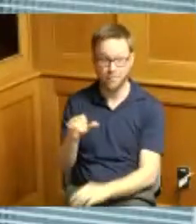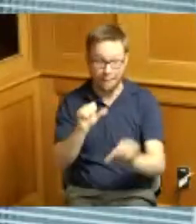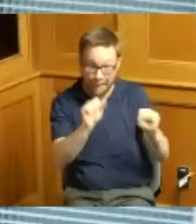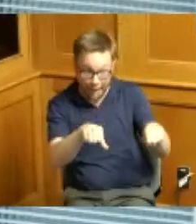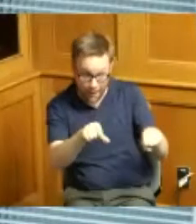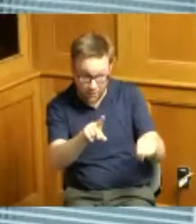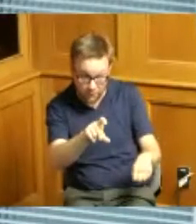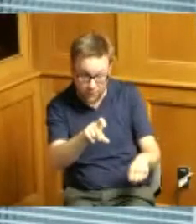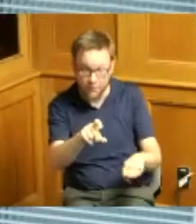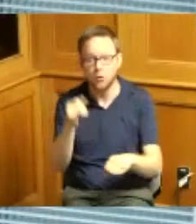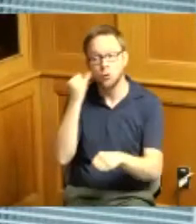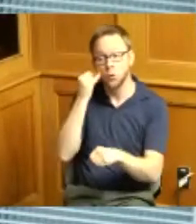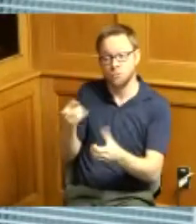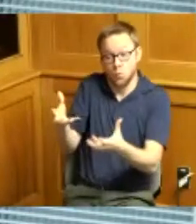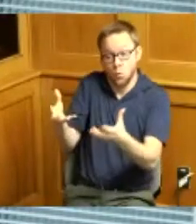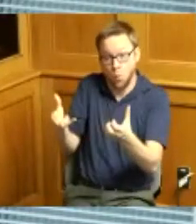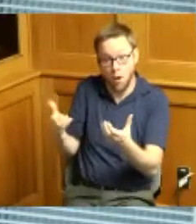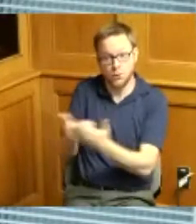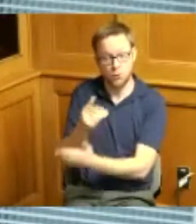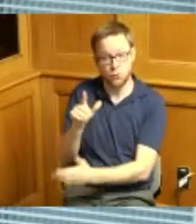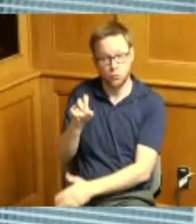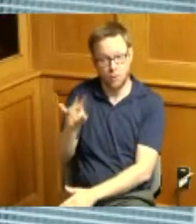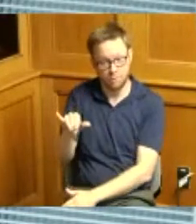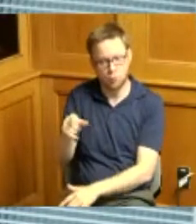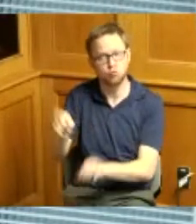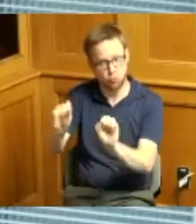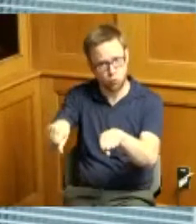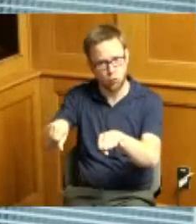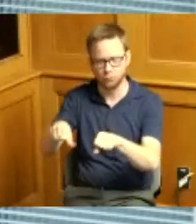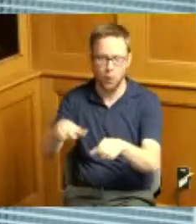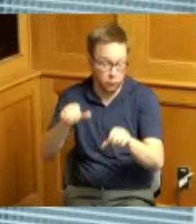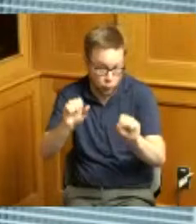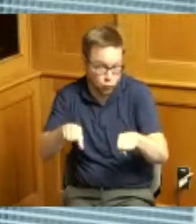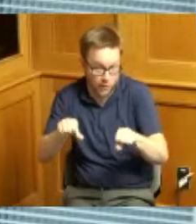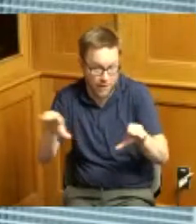if you wanted a new levy you could do and you can you can do anything you can put a new levy on the